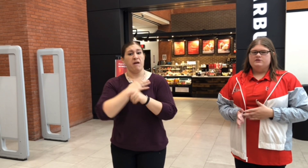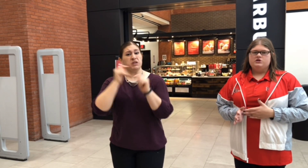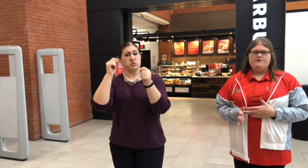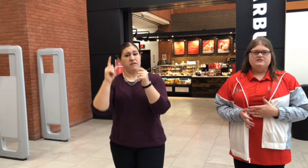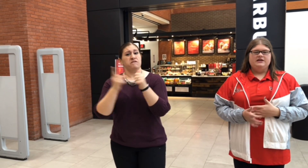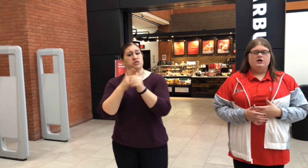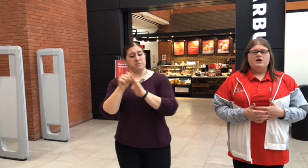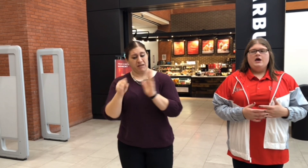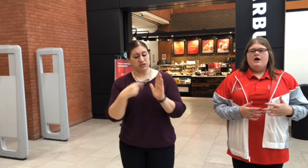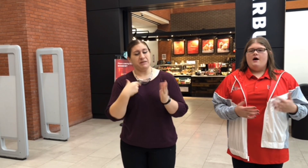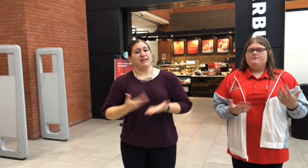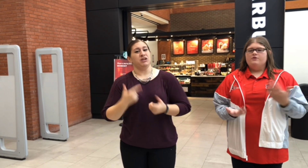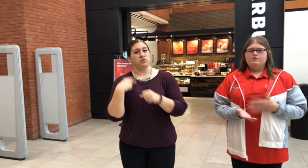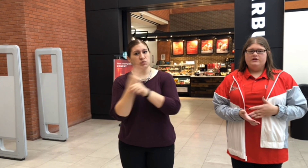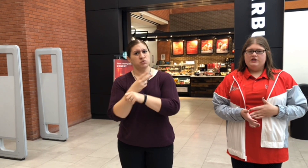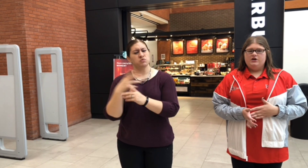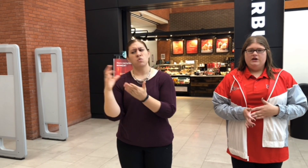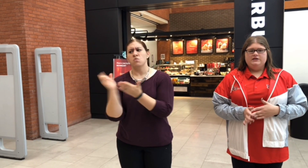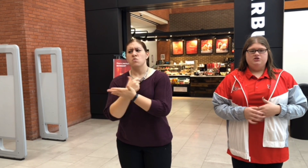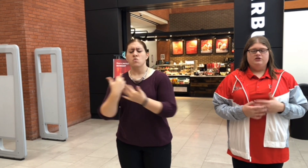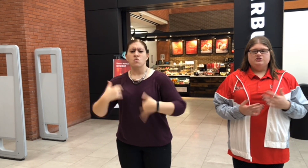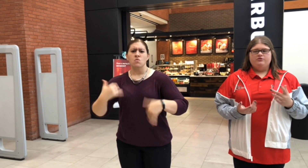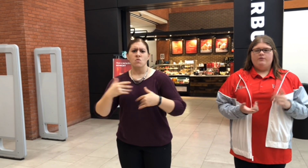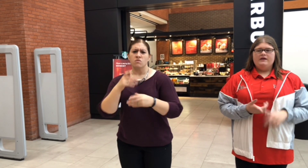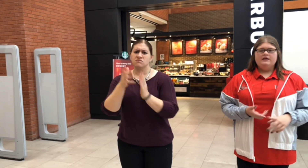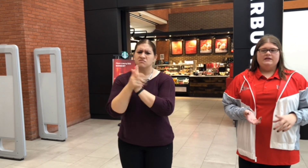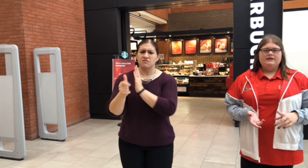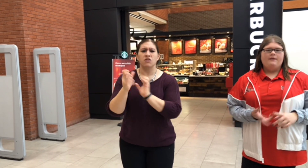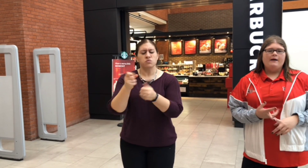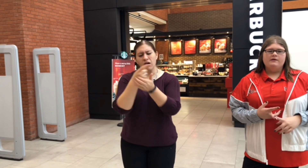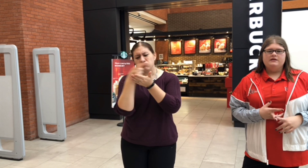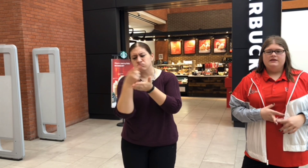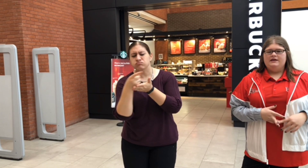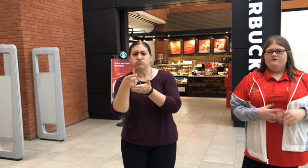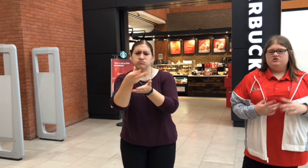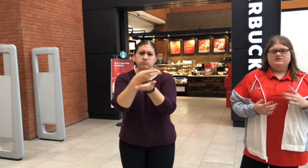semester I was here. They're really good you can do it weekly, biweekly, if you just